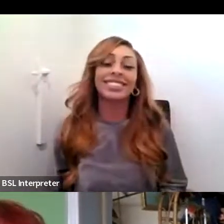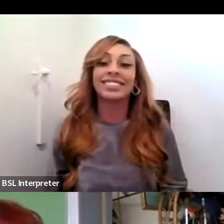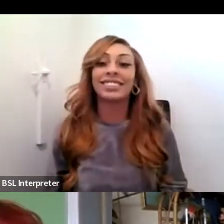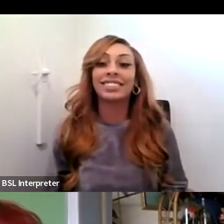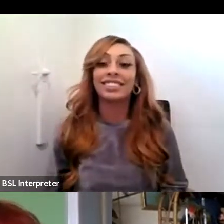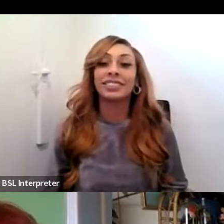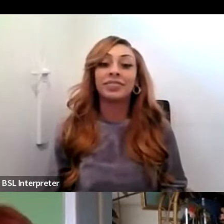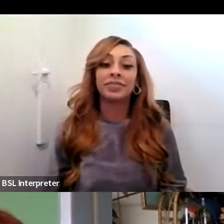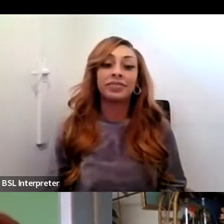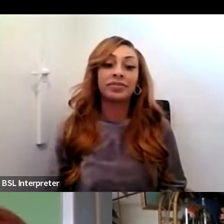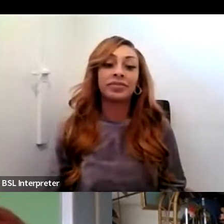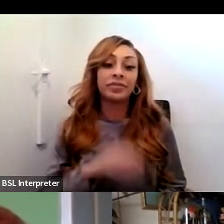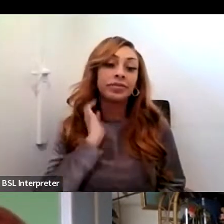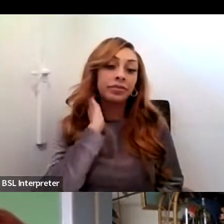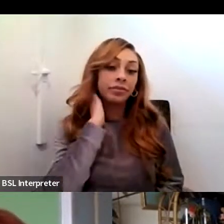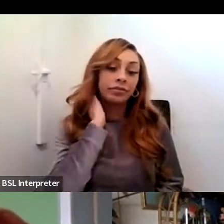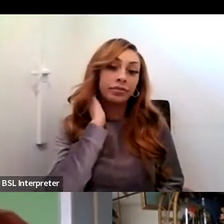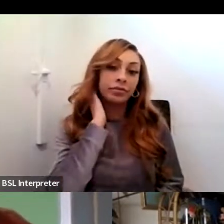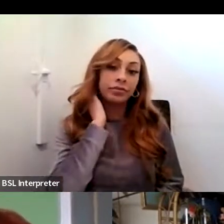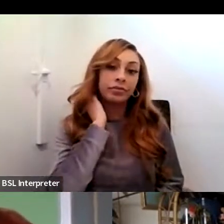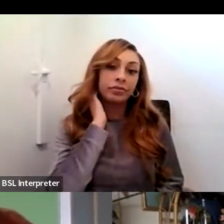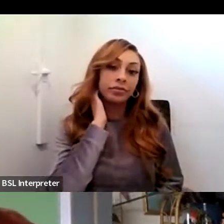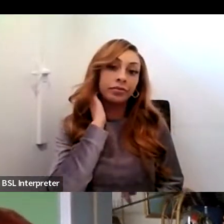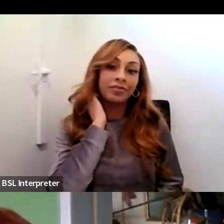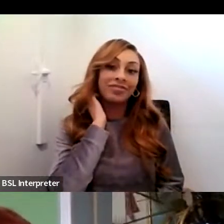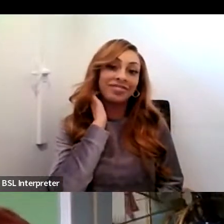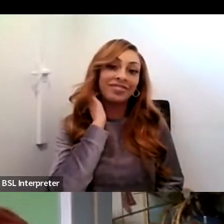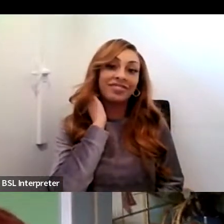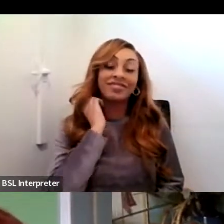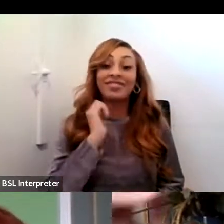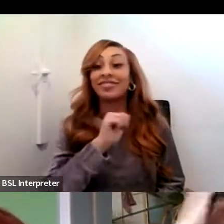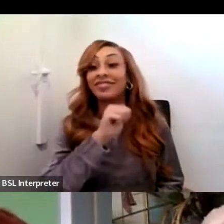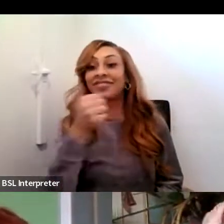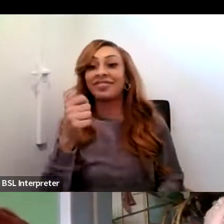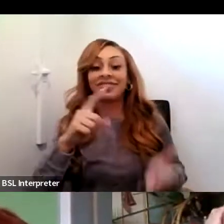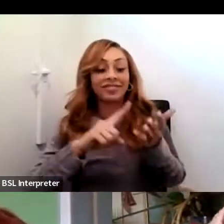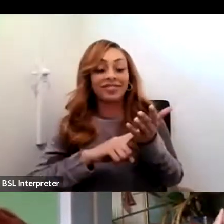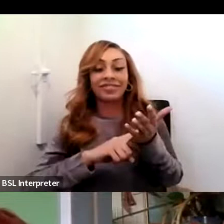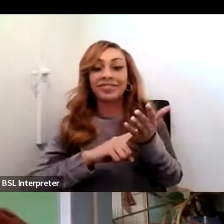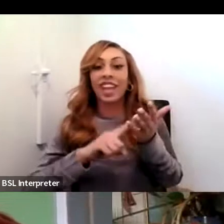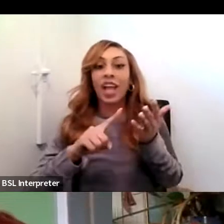Fantastic, thank you very much. And I'm going to pass the mic to Louise, if that's all right, hi Louise.